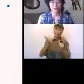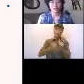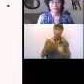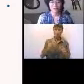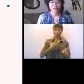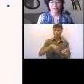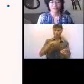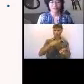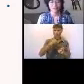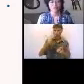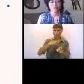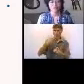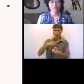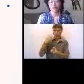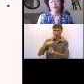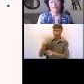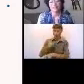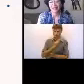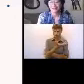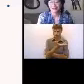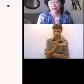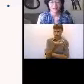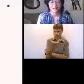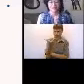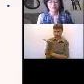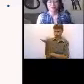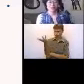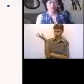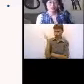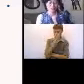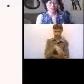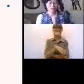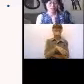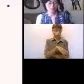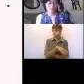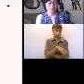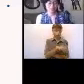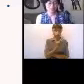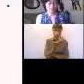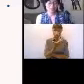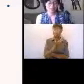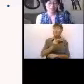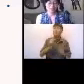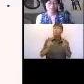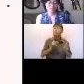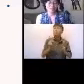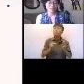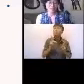people on staff of, like, or paid staff, and only the racialized people are only in volunteer